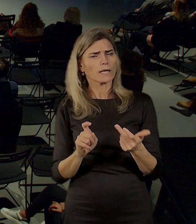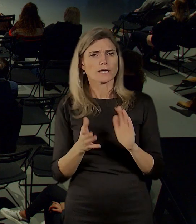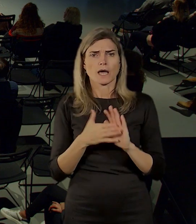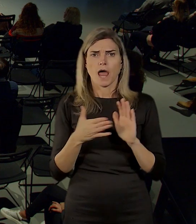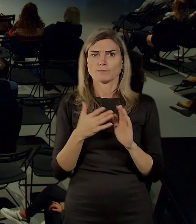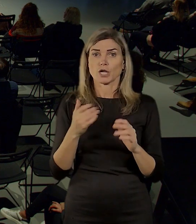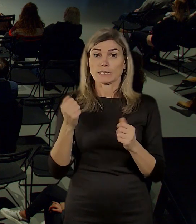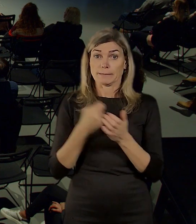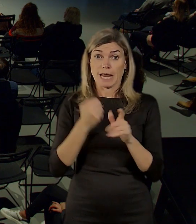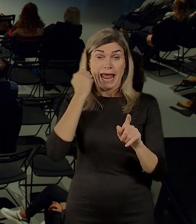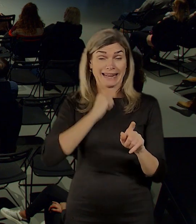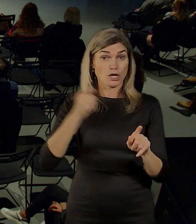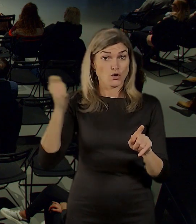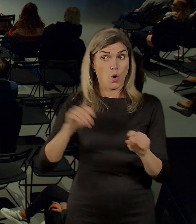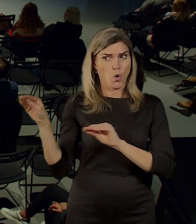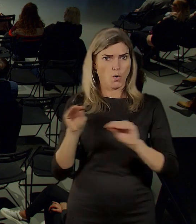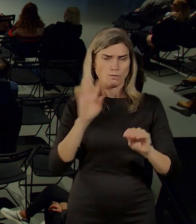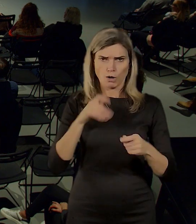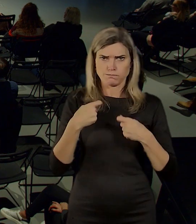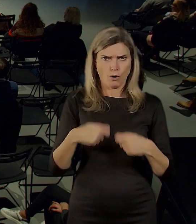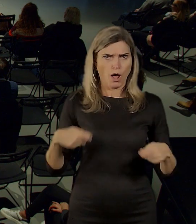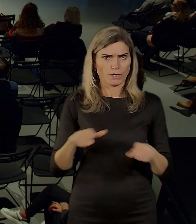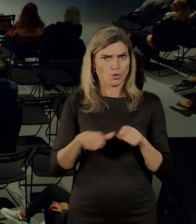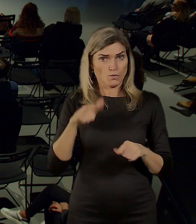will own an electric car. That is, how